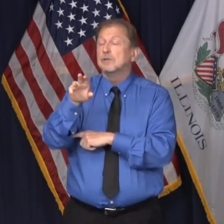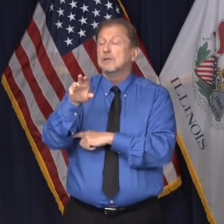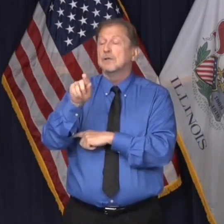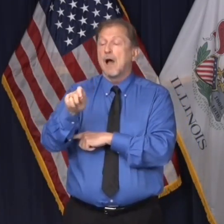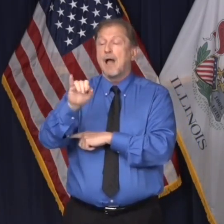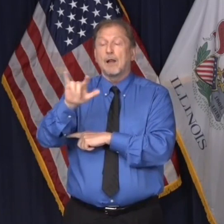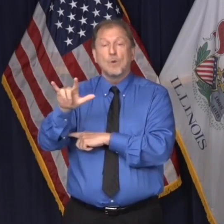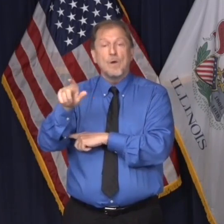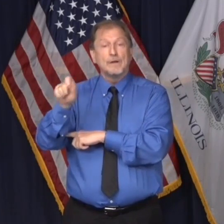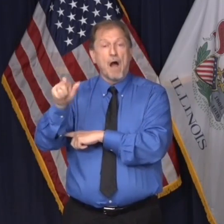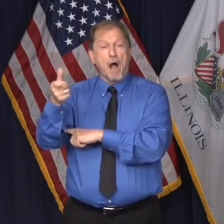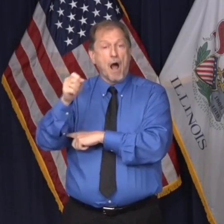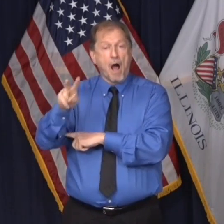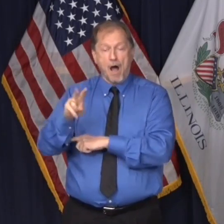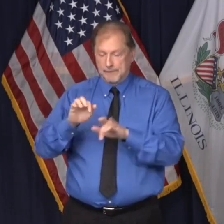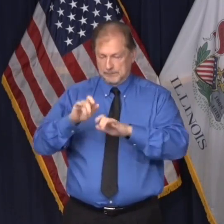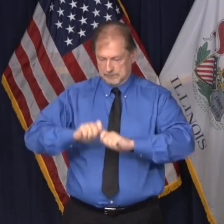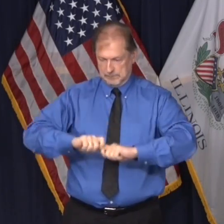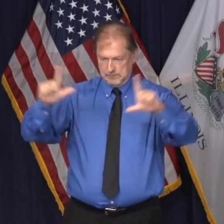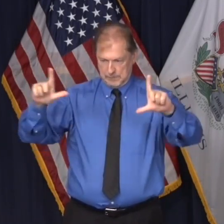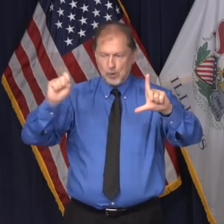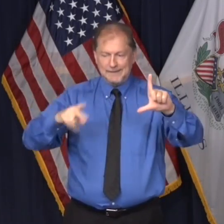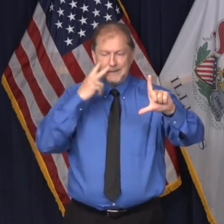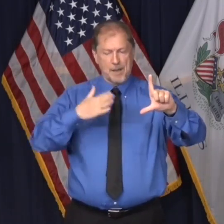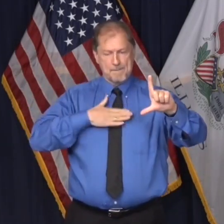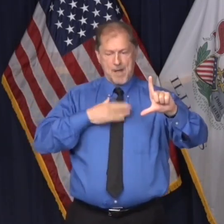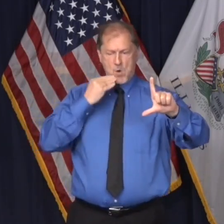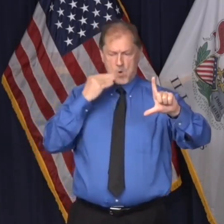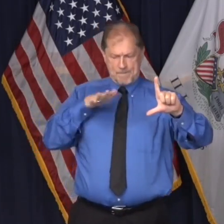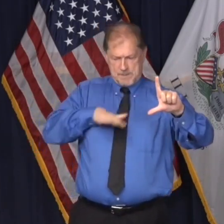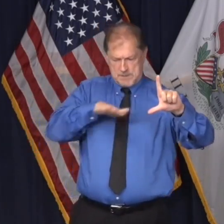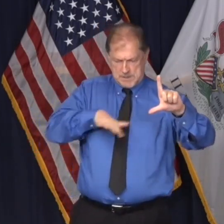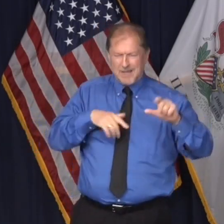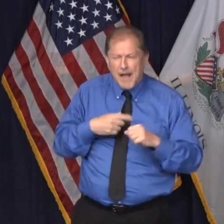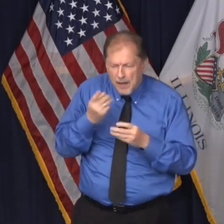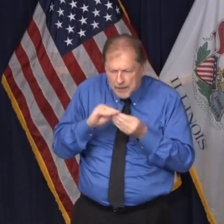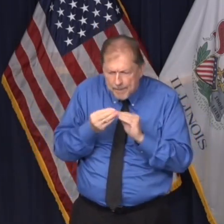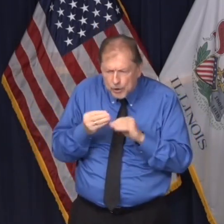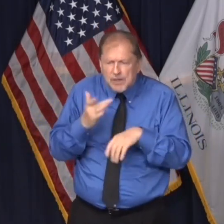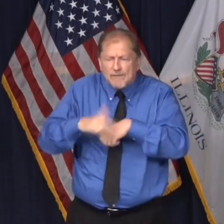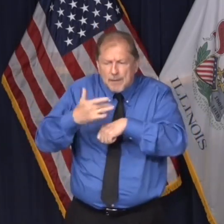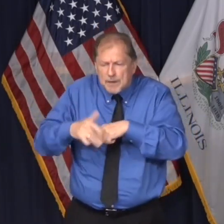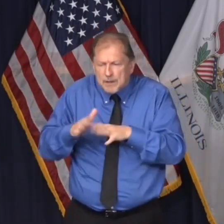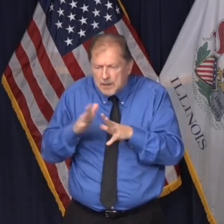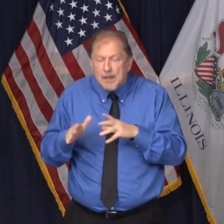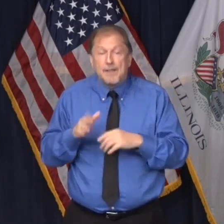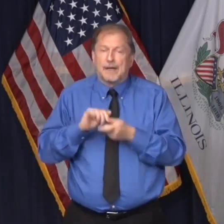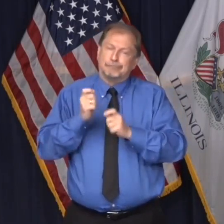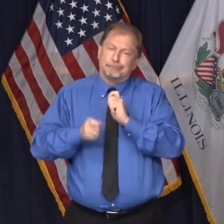YOU CAN FIND THAT INFORMATION LAID OUT VISUALLY ON THE IDPH